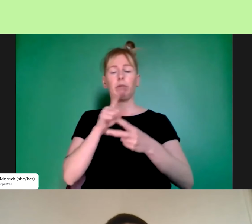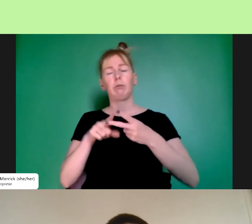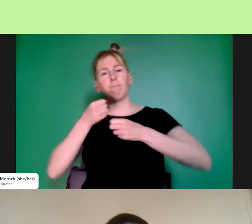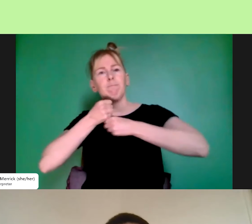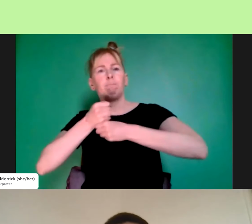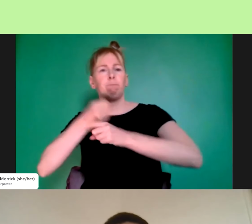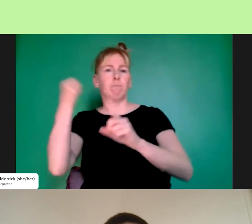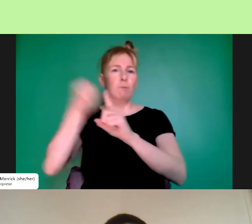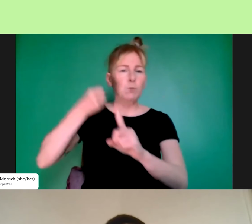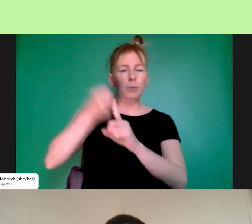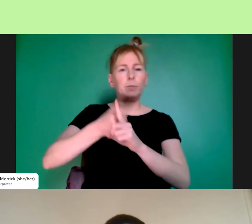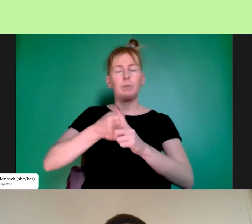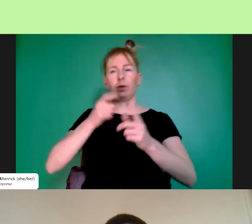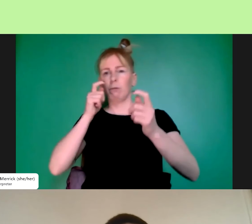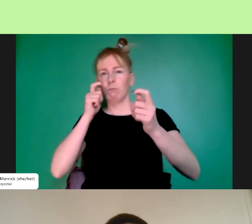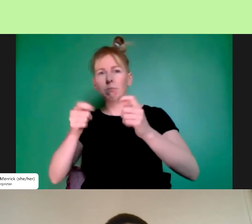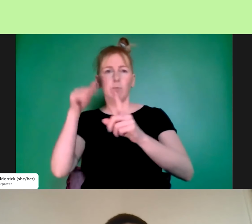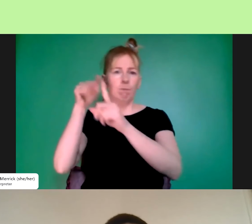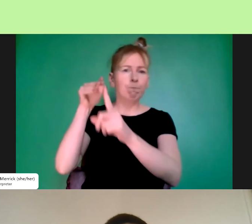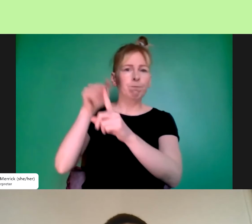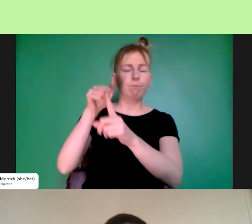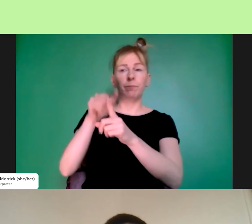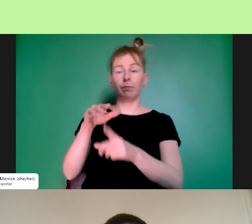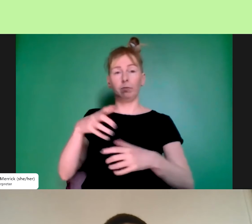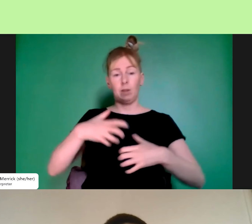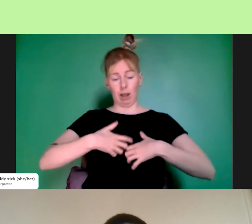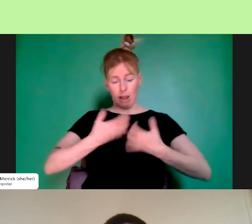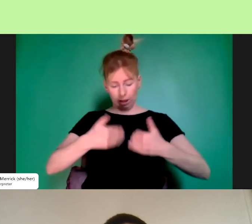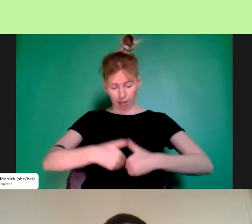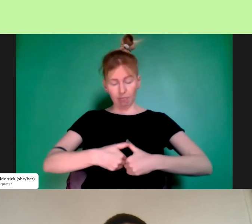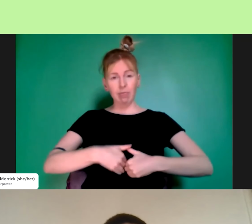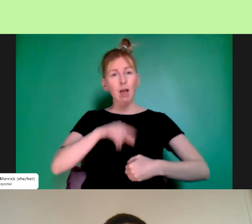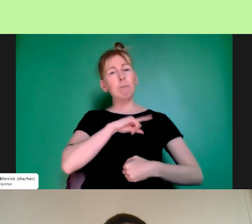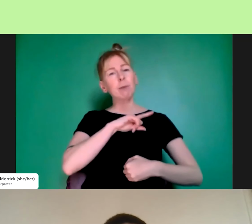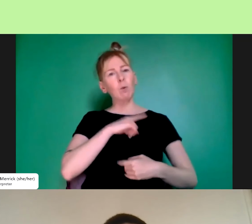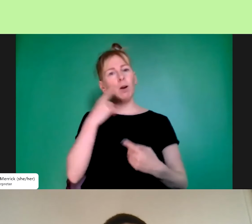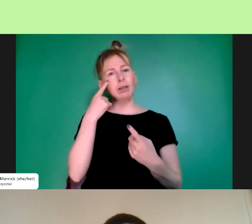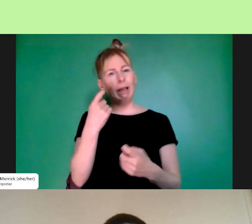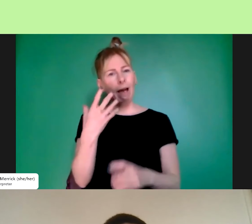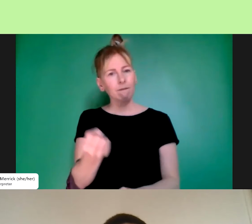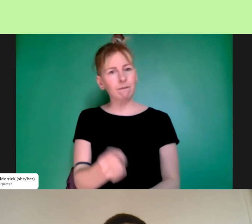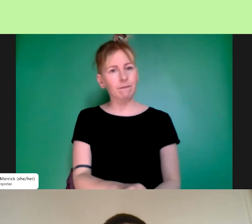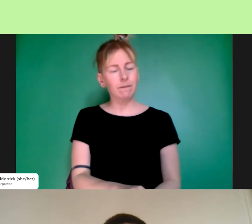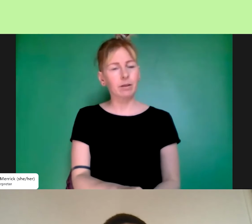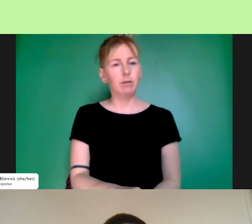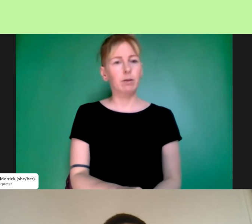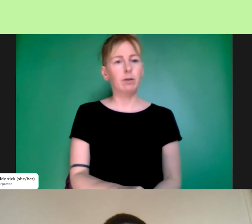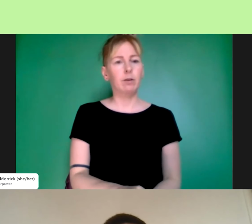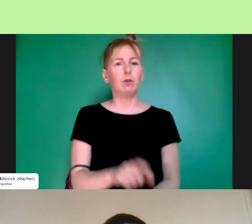because you care. So there's this kind of like, how do we shall we say, keep care within anger